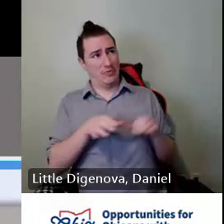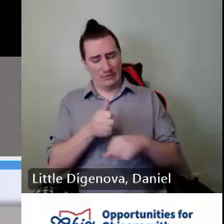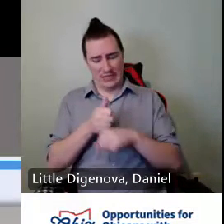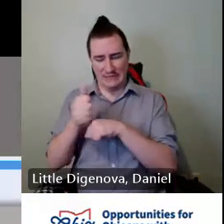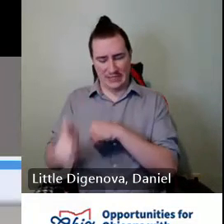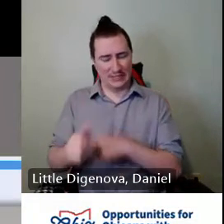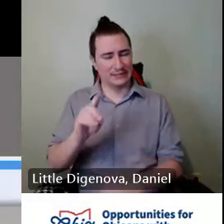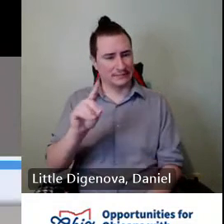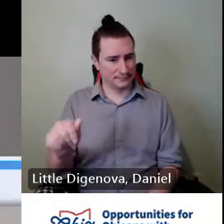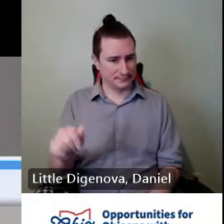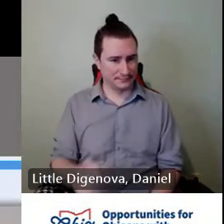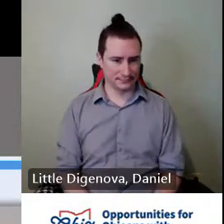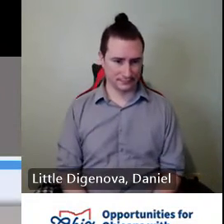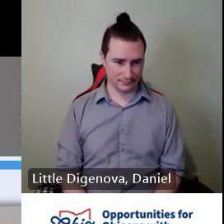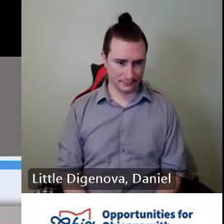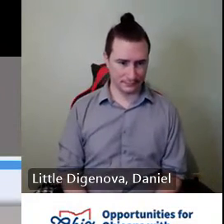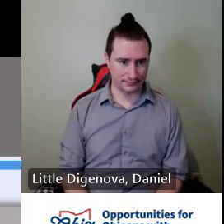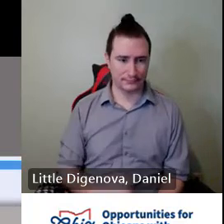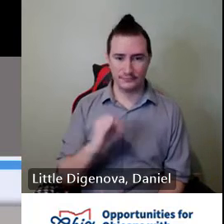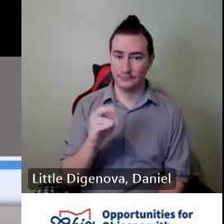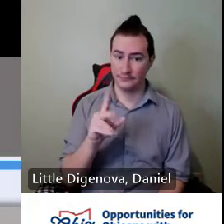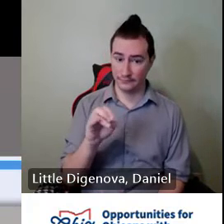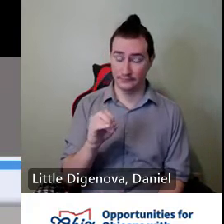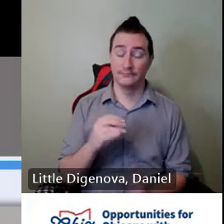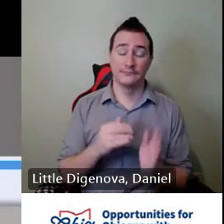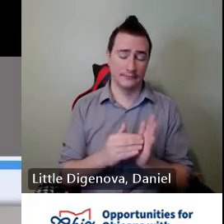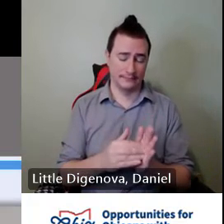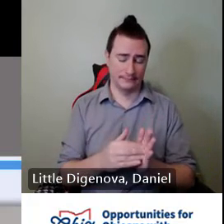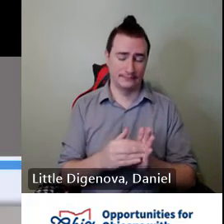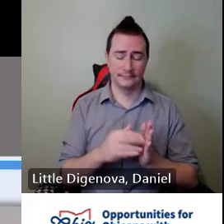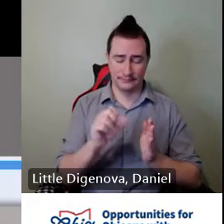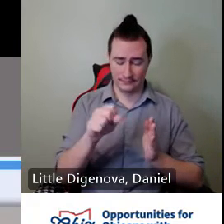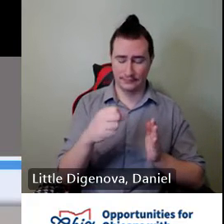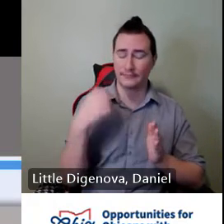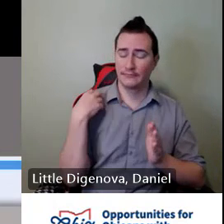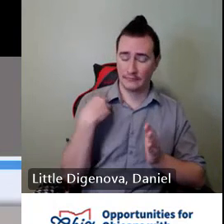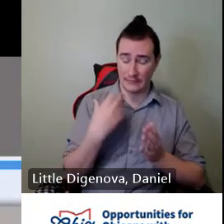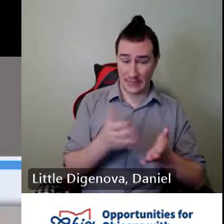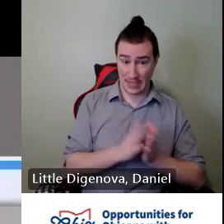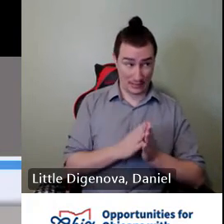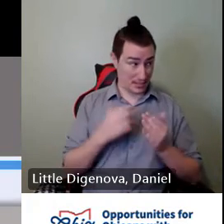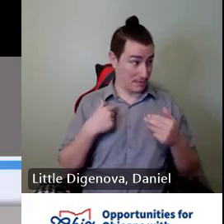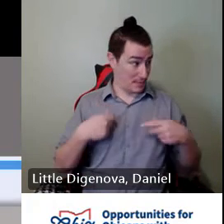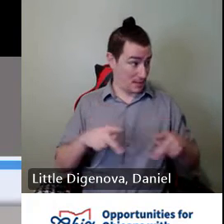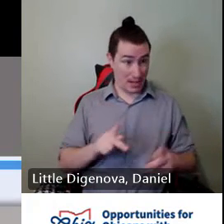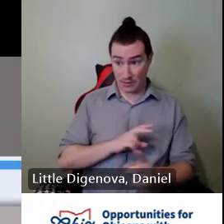Employers often ask if they are permitted to apply their consequences for low performance when disability is a factor.